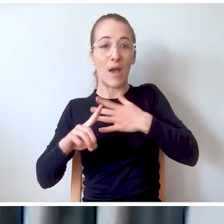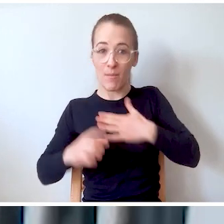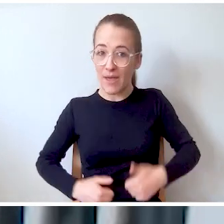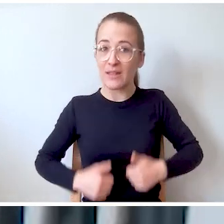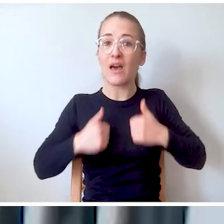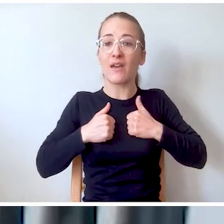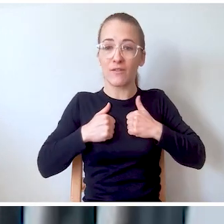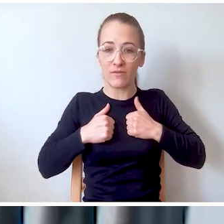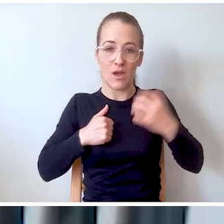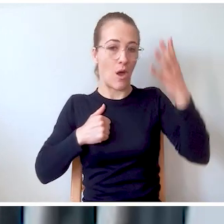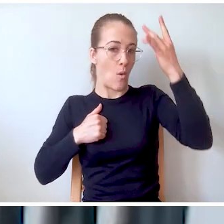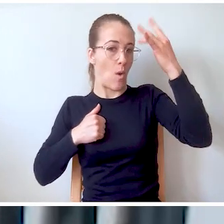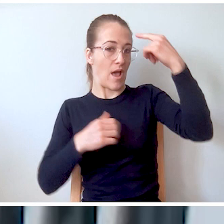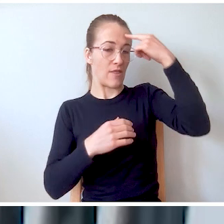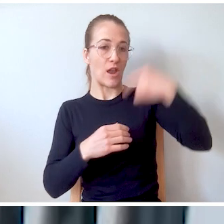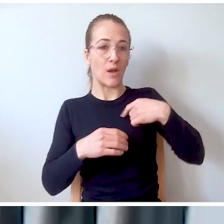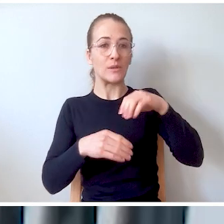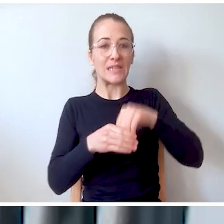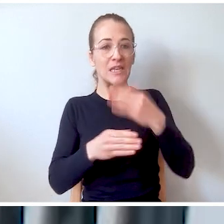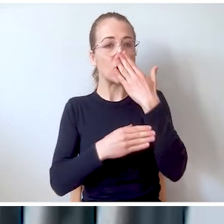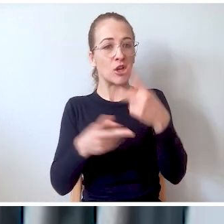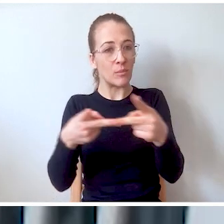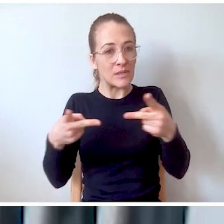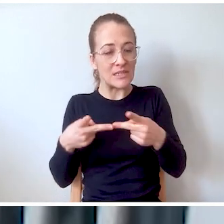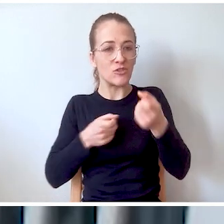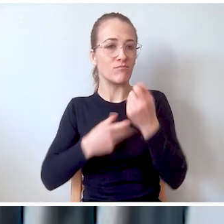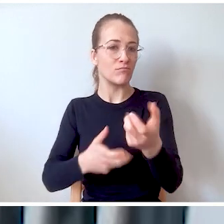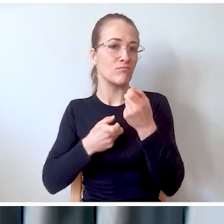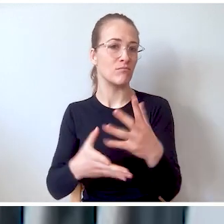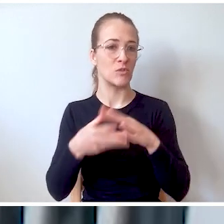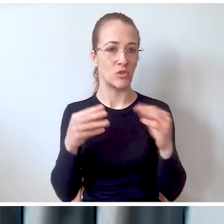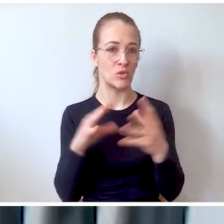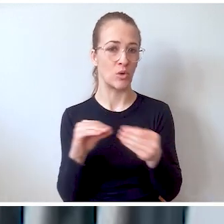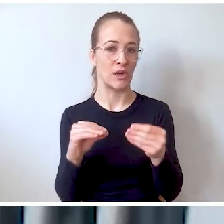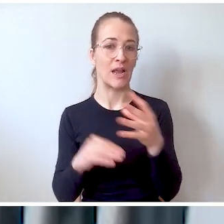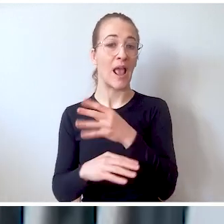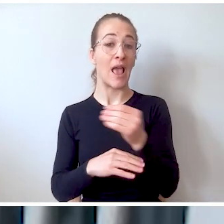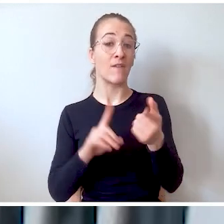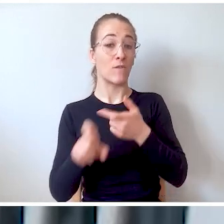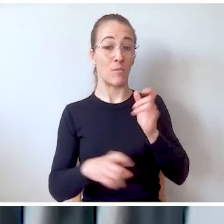and why I thought I was in the position to tell this story. And then from there,